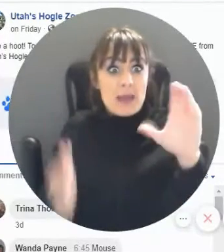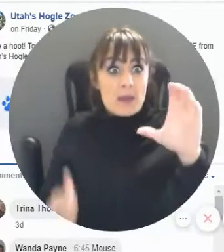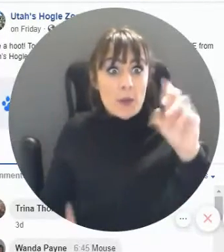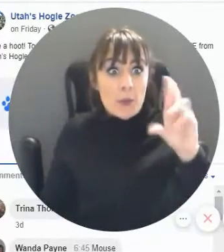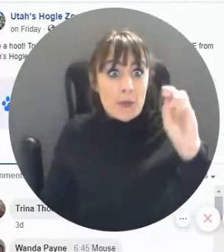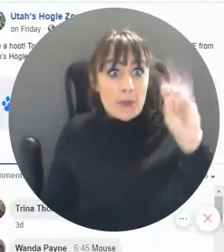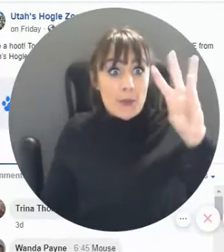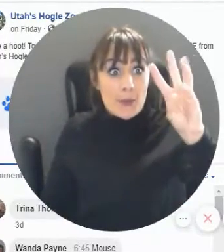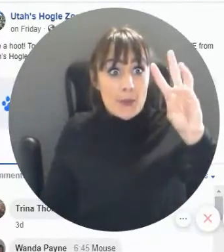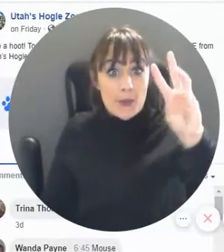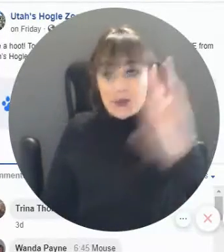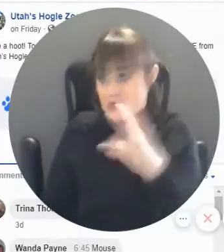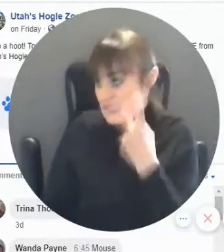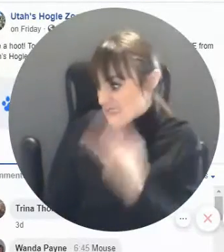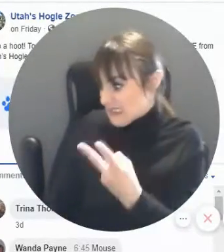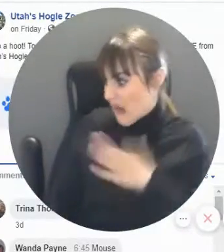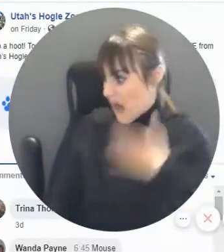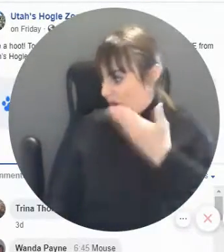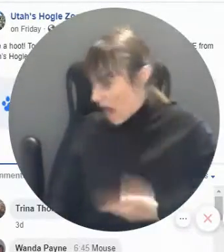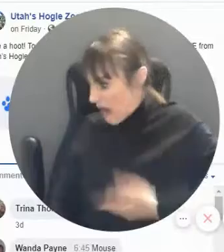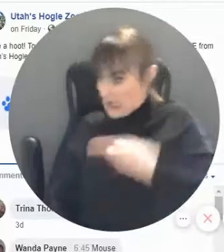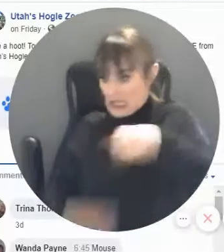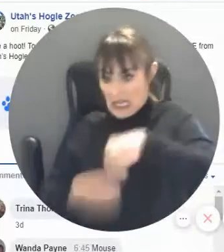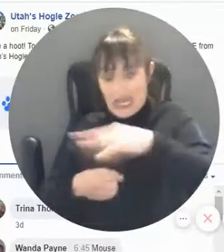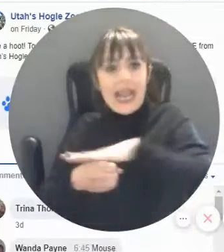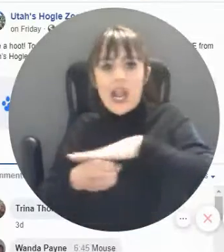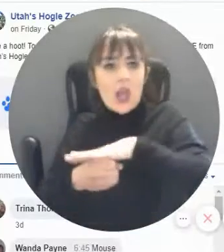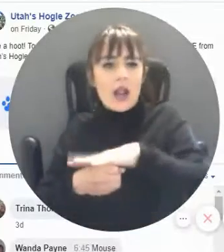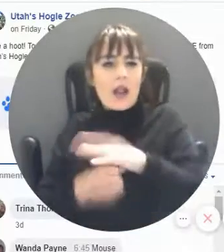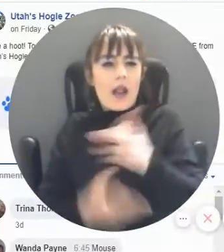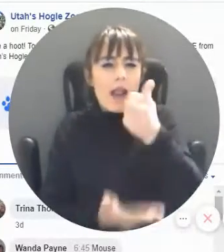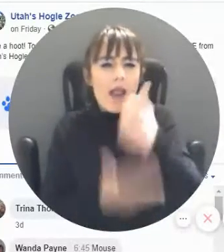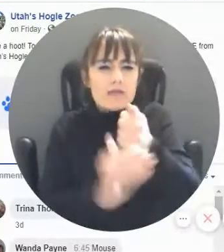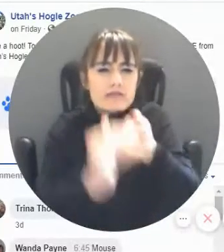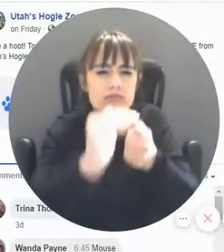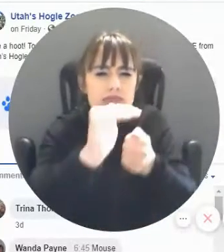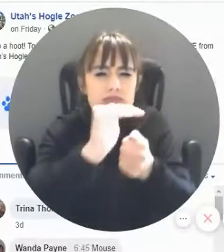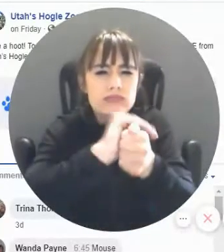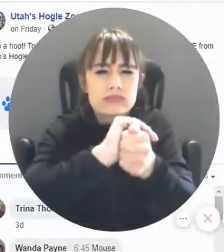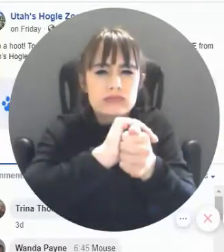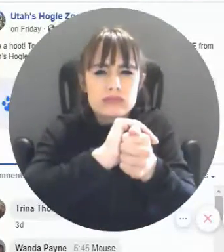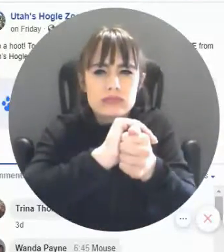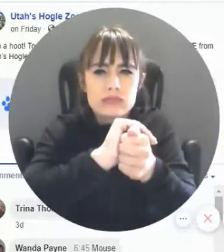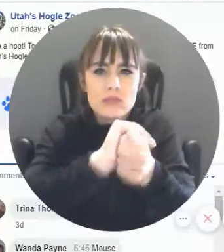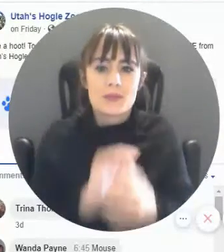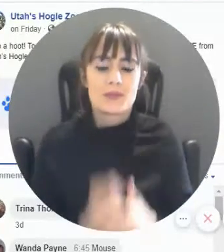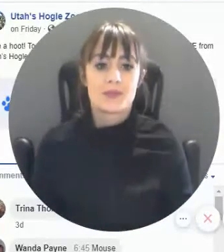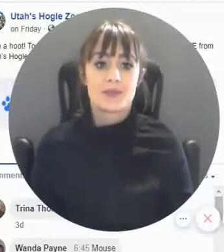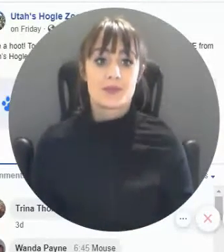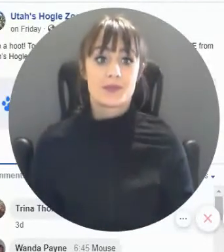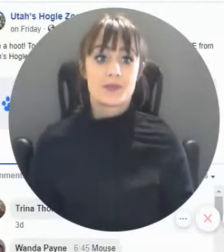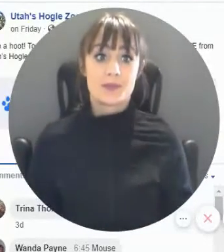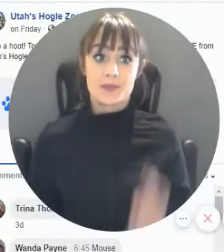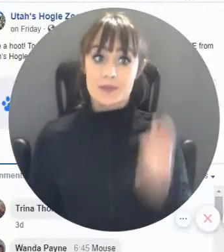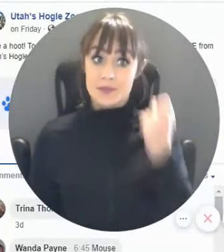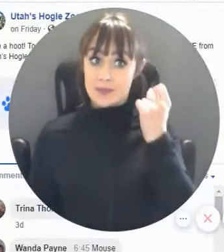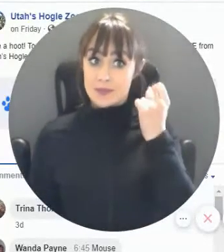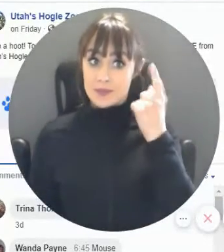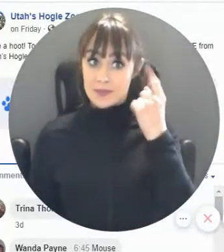Brad: Yeah. So that asymmetrical hearing they have will actually help them hear in surround sound. So, we as humans actually have pretty imperfect hearing.